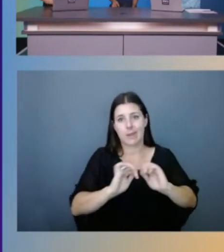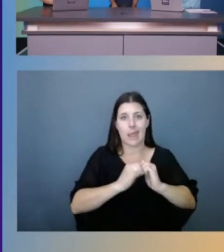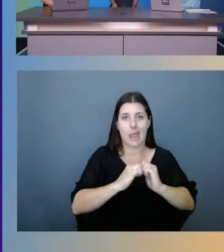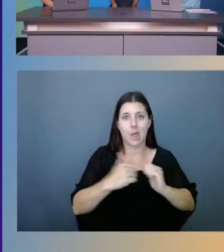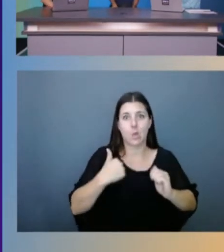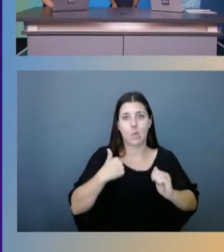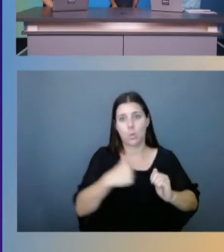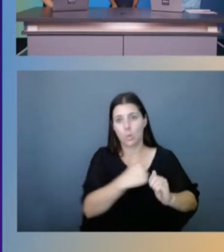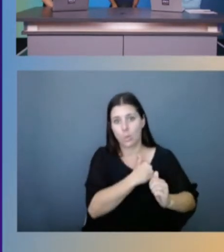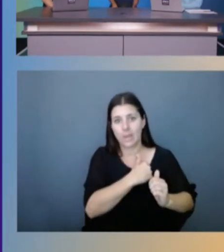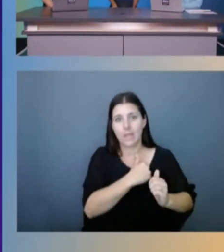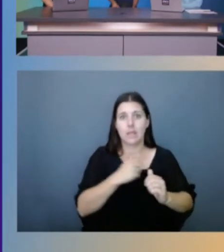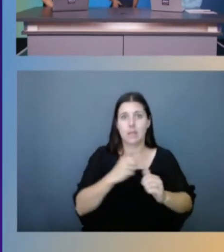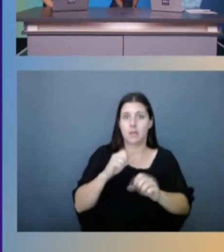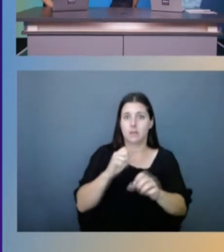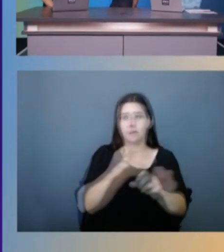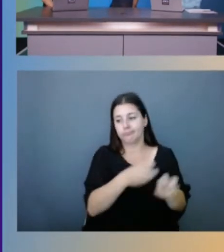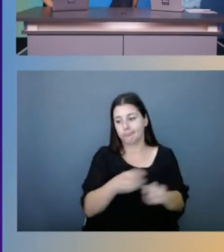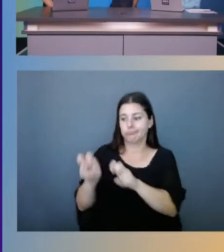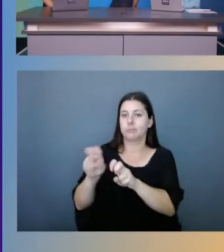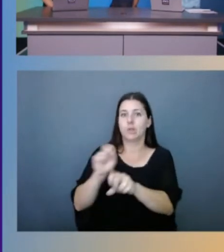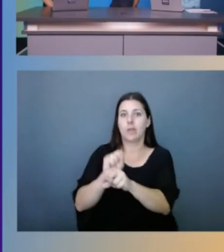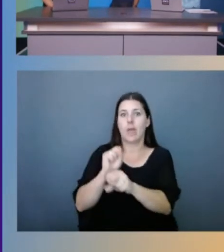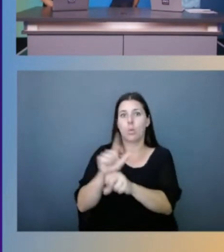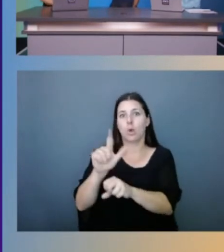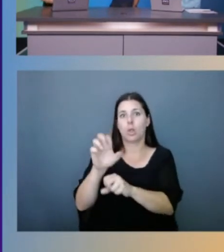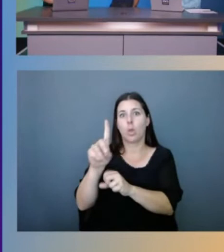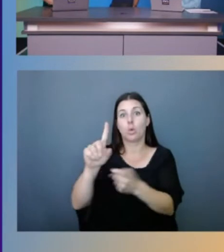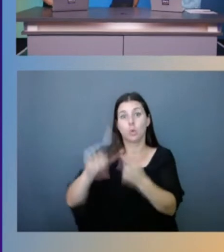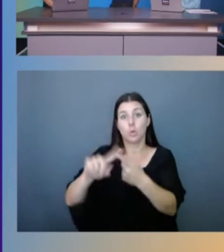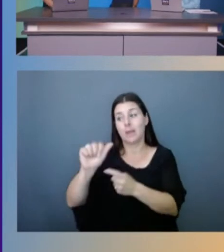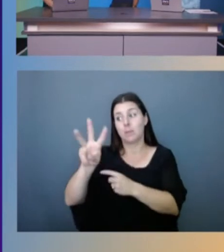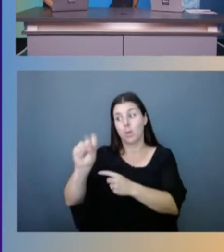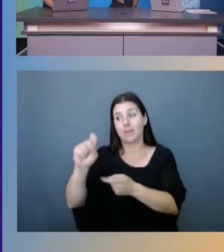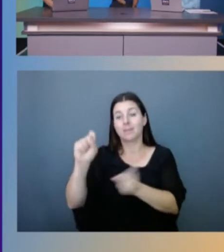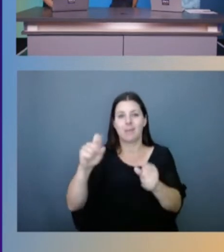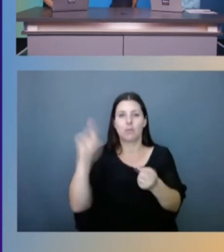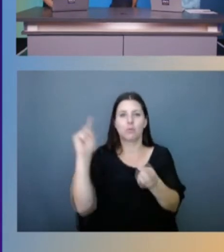to AWS can reduce your energy consumption by 3.6 times in US